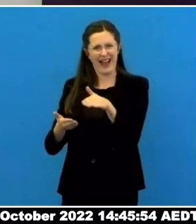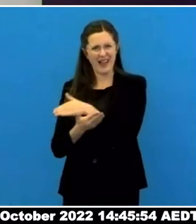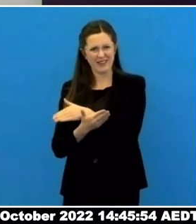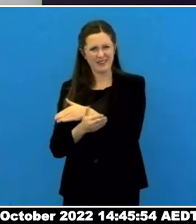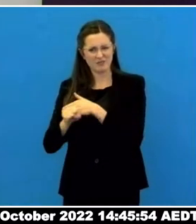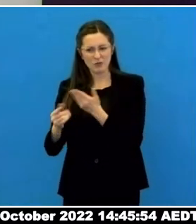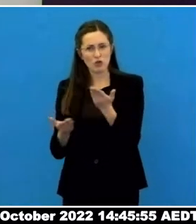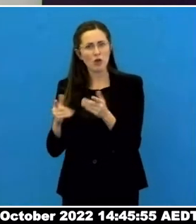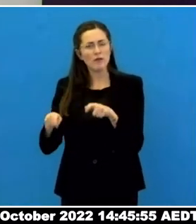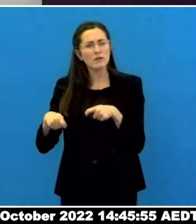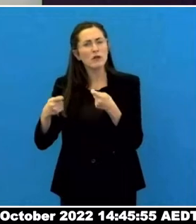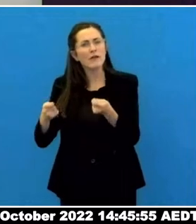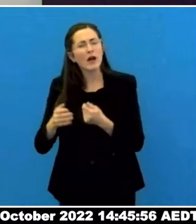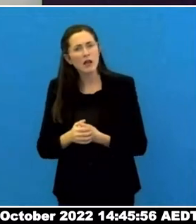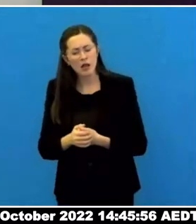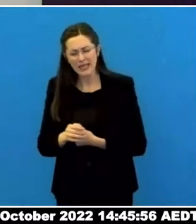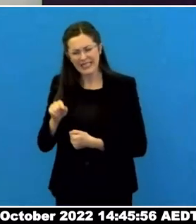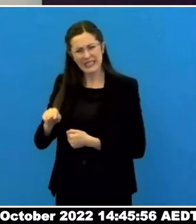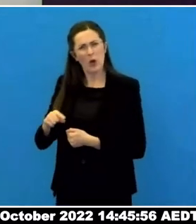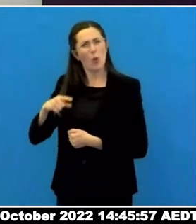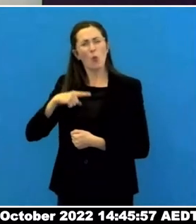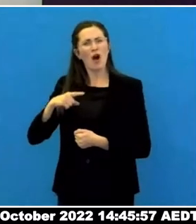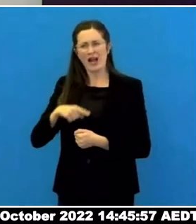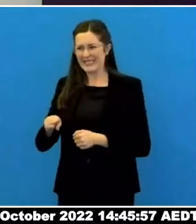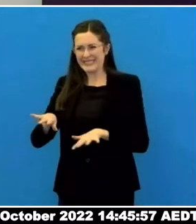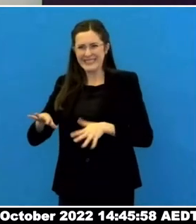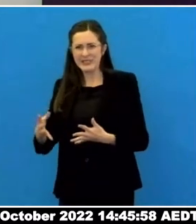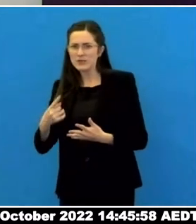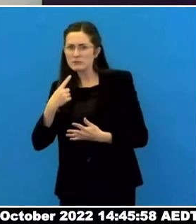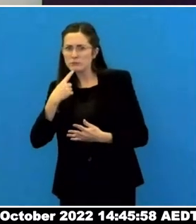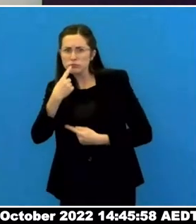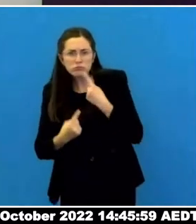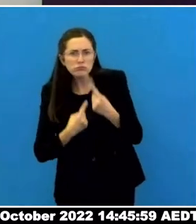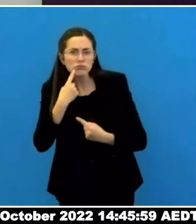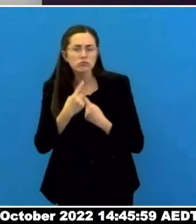that you did not get to know everything your daughter was entitled to